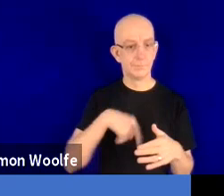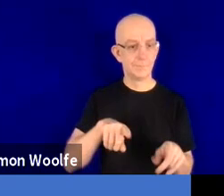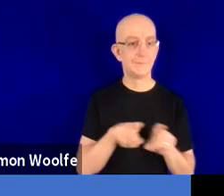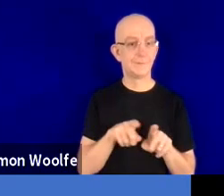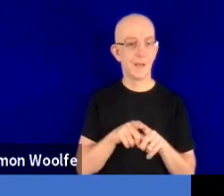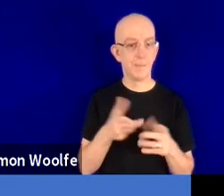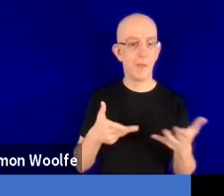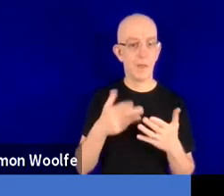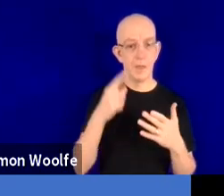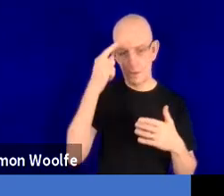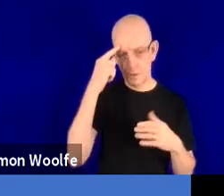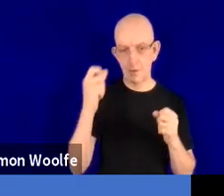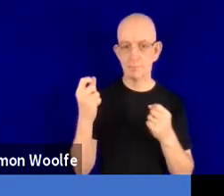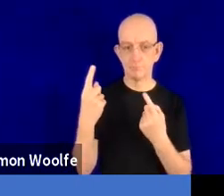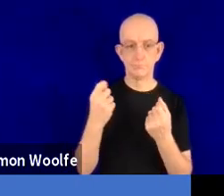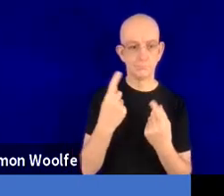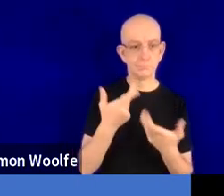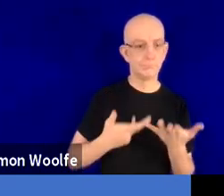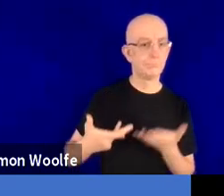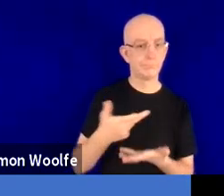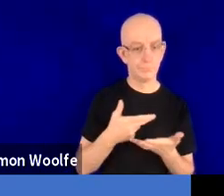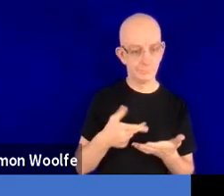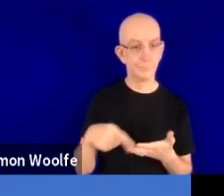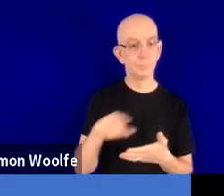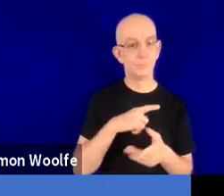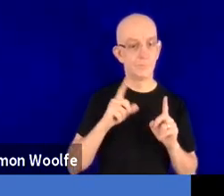We know the disability cost, we have numbers and extend of disability cost